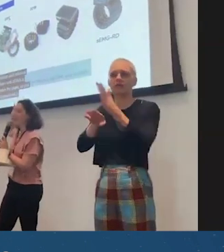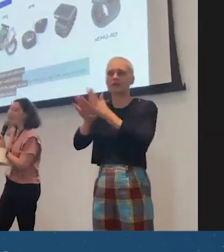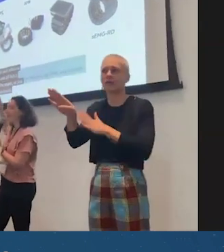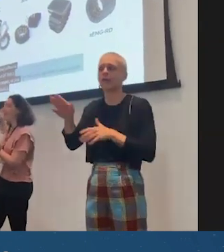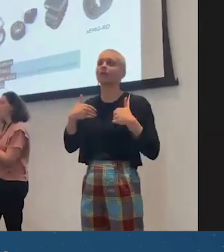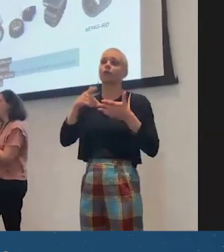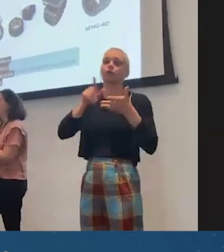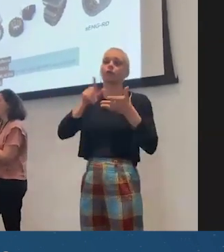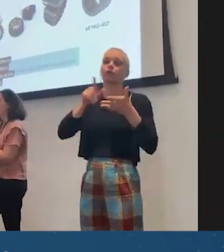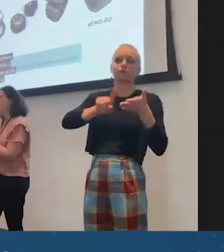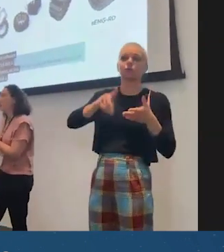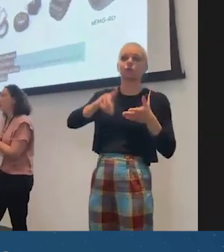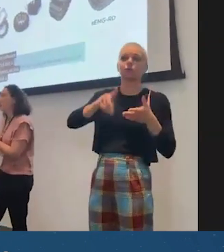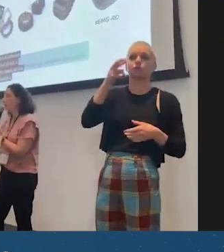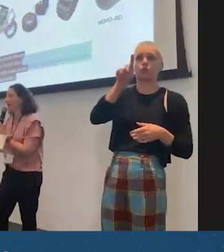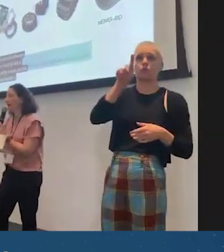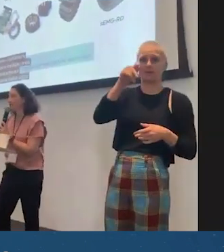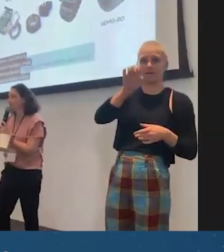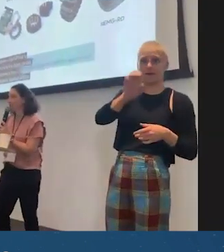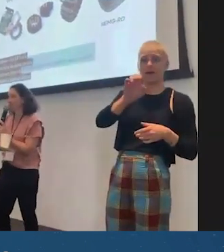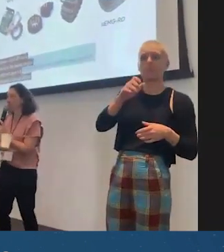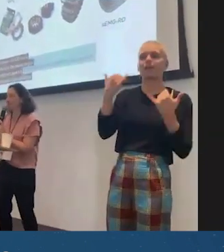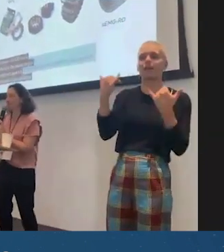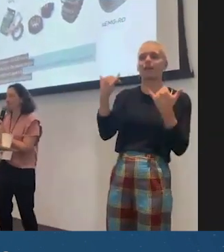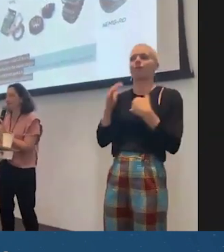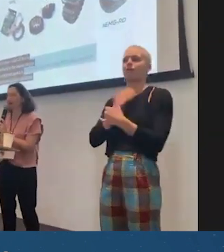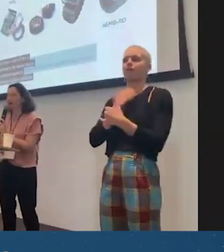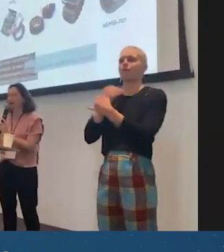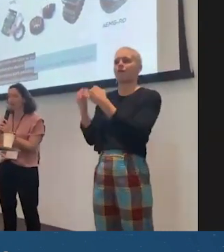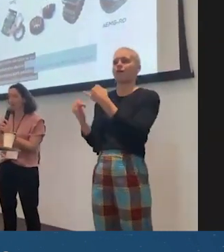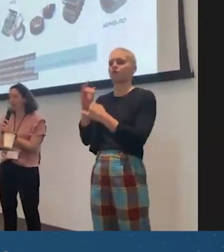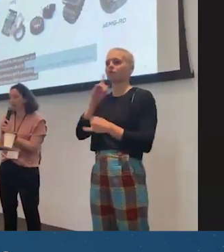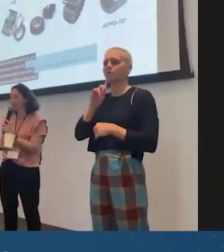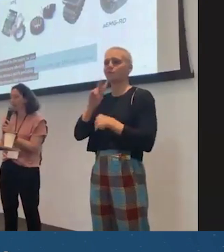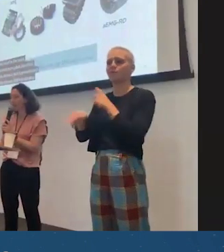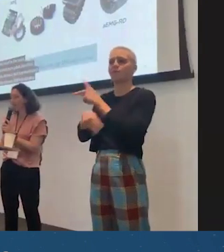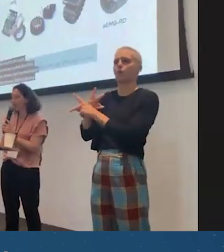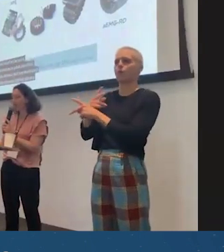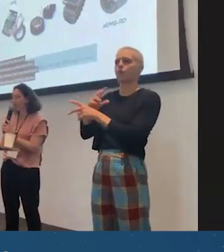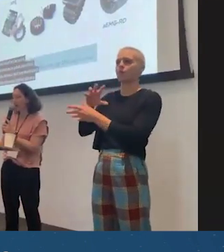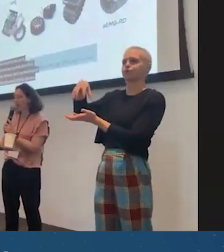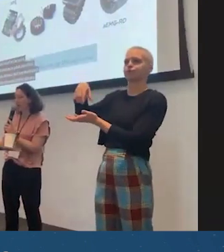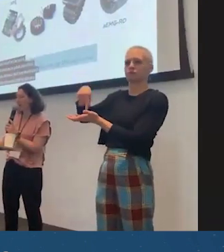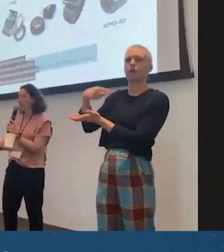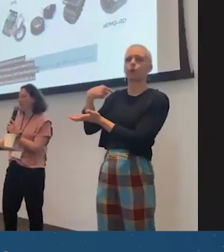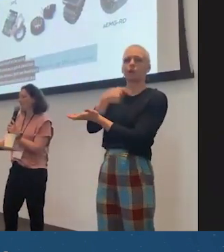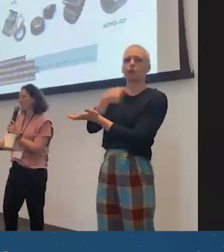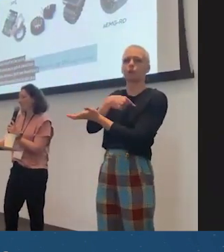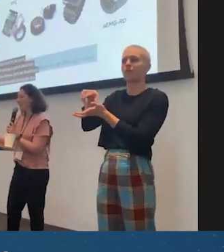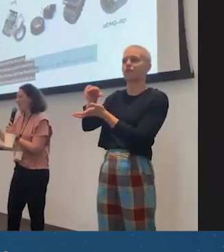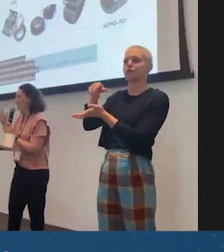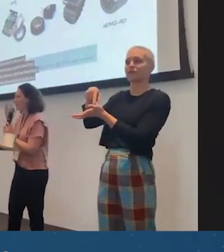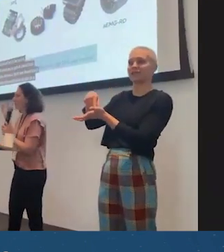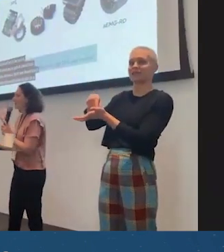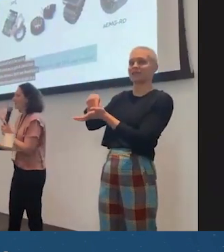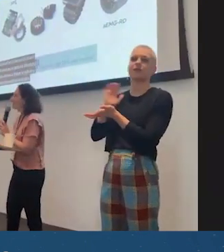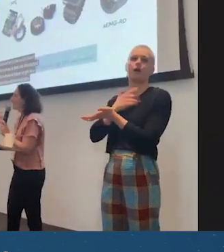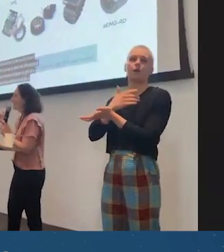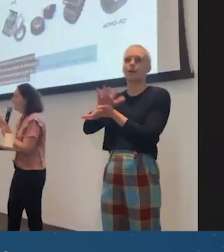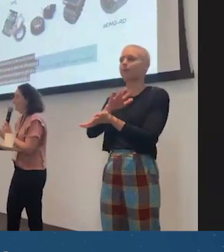to get to a single form factor, which is what we cite in the paper. And that includes things like connectivity